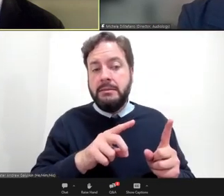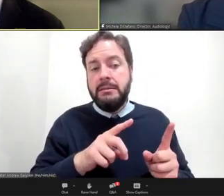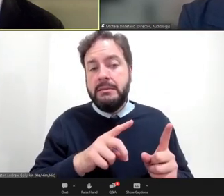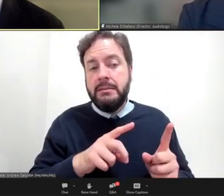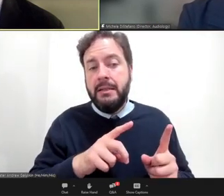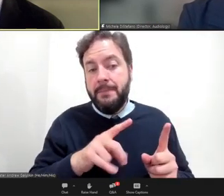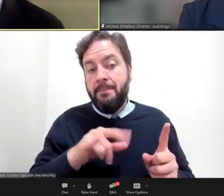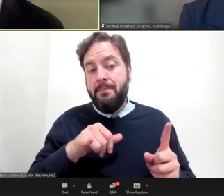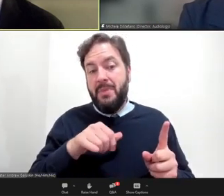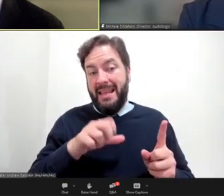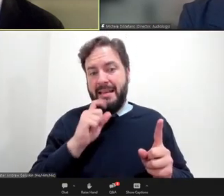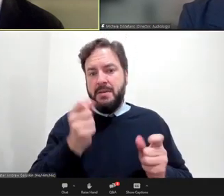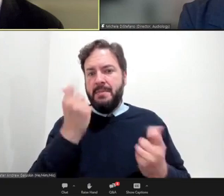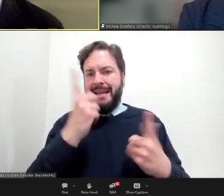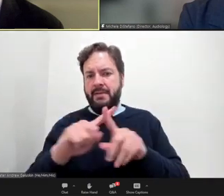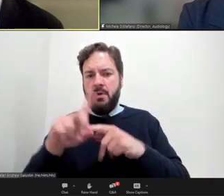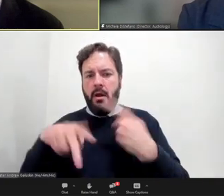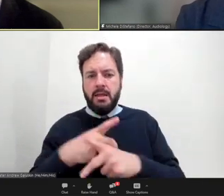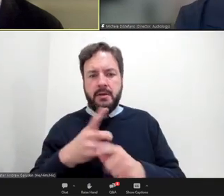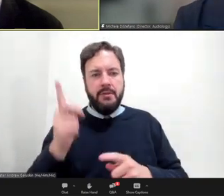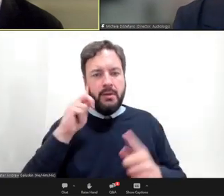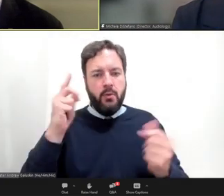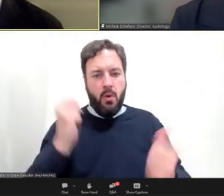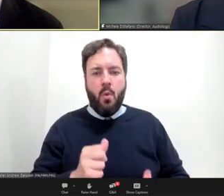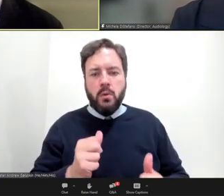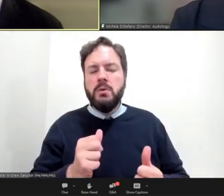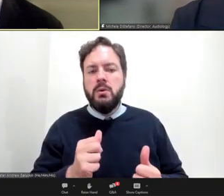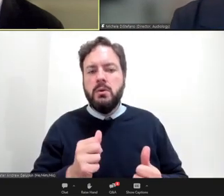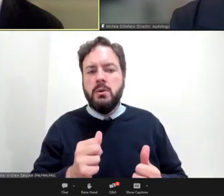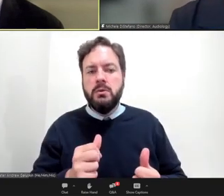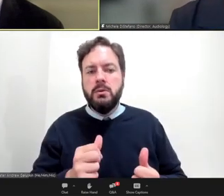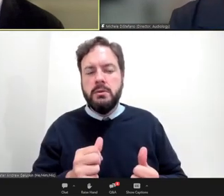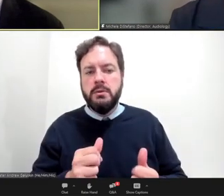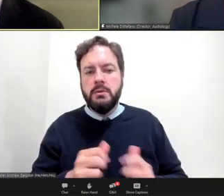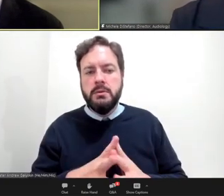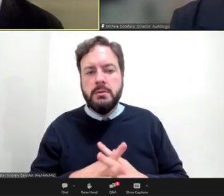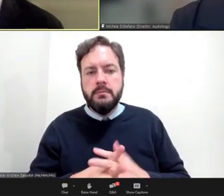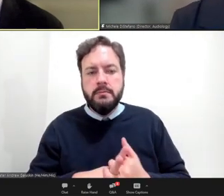different types of hearing loss -- different types of hearing loss that are gonna suggest the type